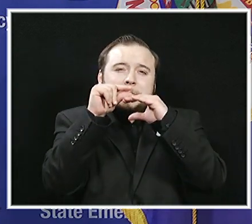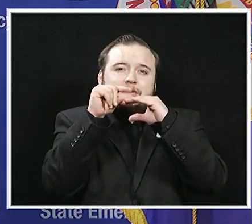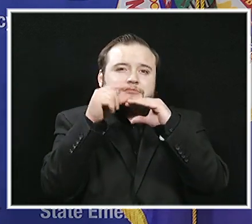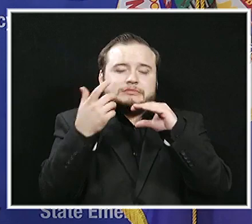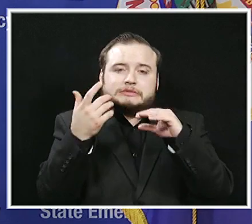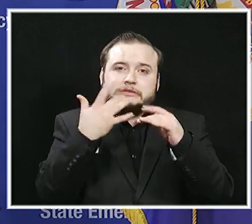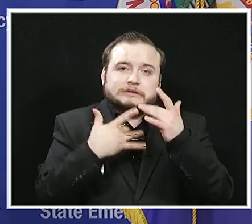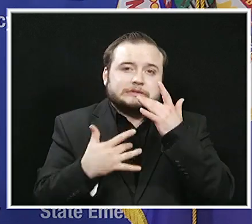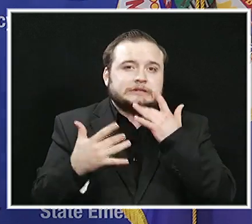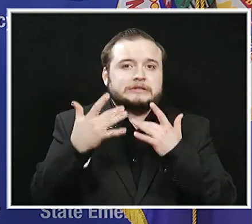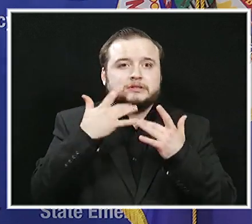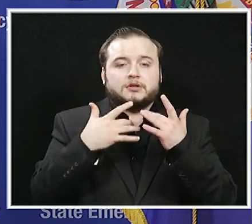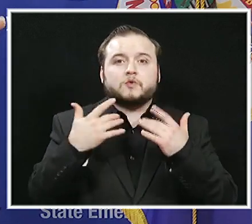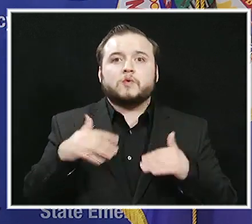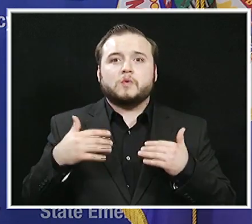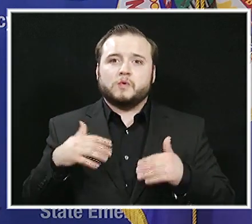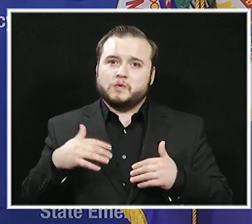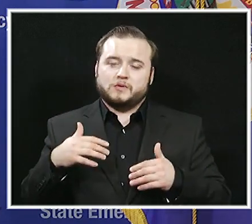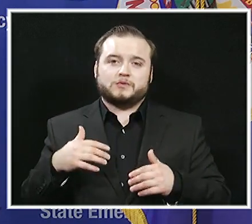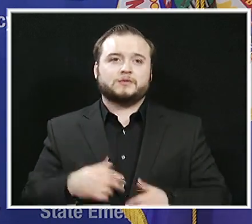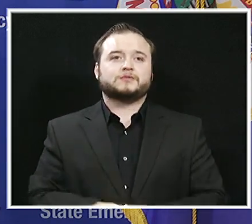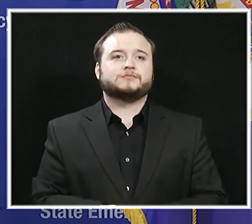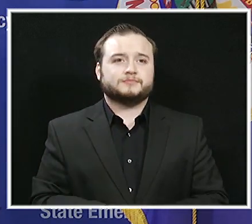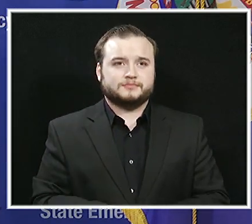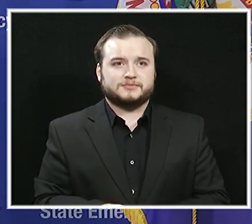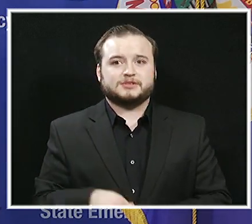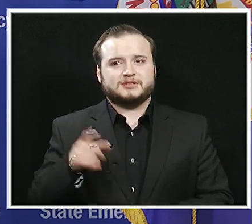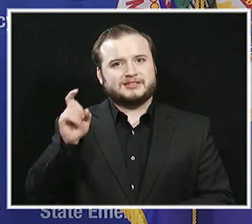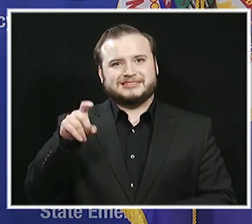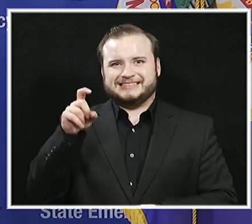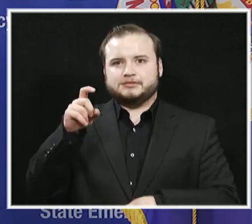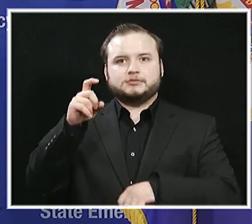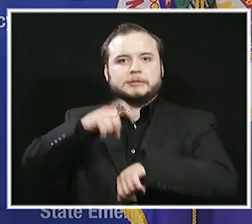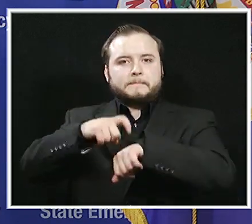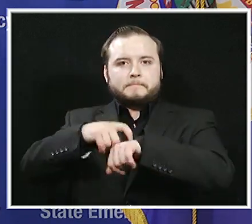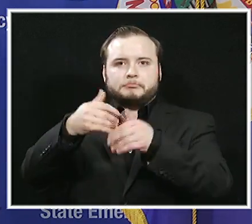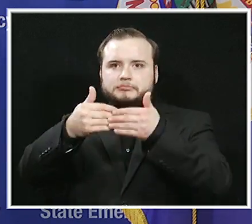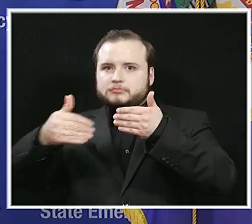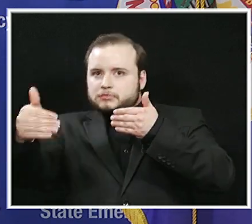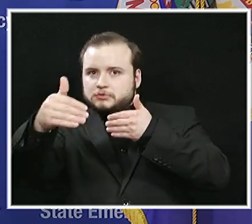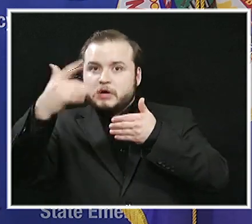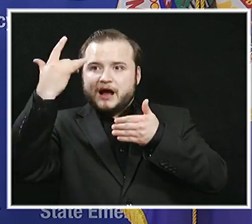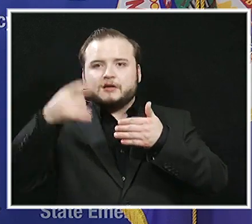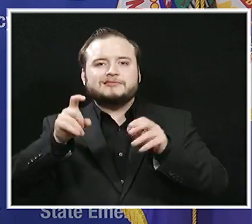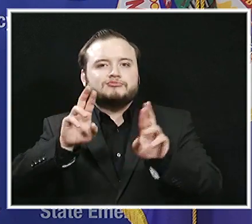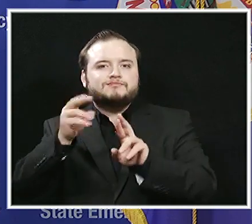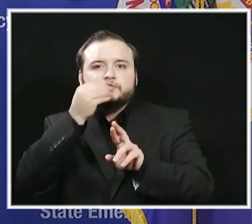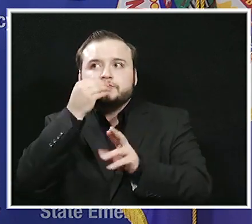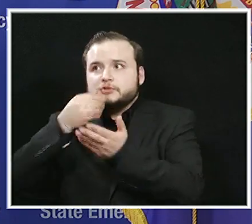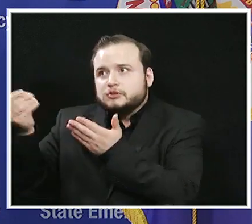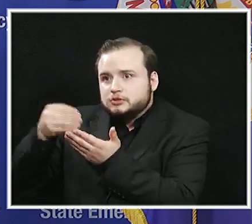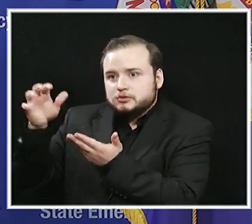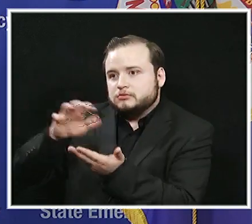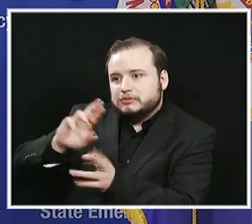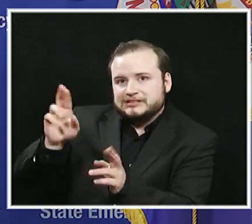industry with a small margin, it's so difficult. And the planning, I mean, they're right, when do we order food? Where do we start getting things ready? Where do we reset?